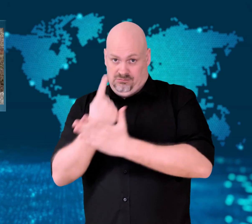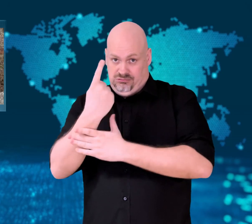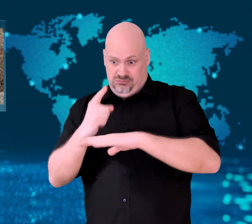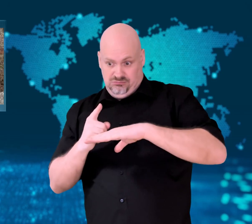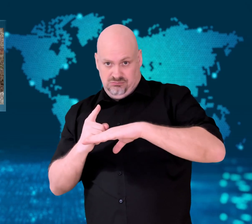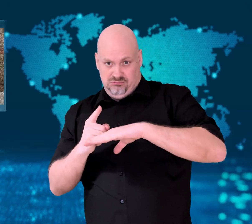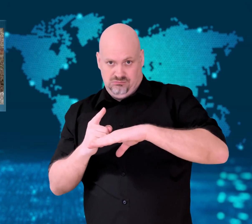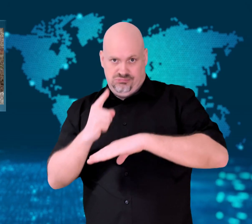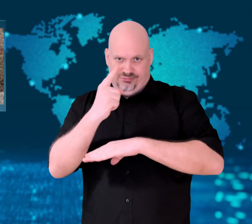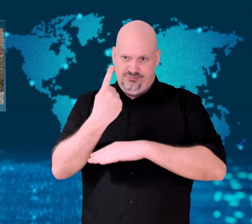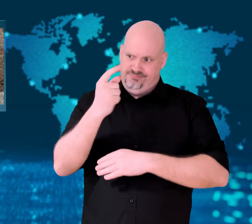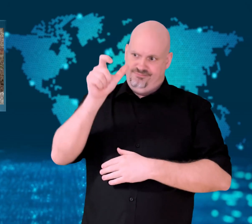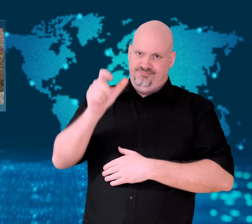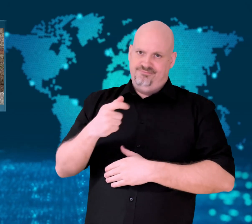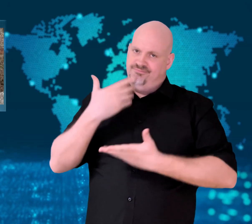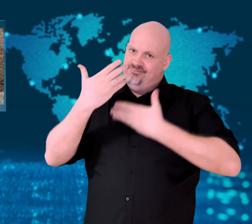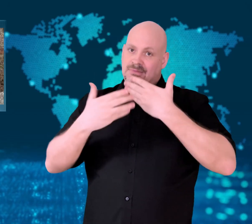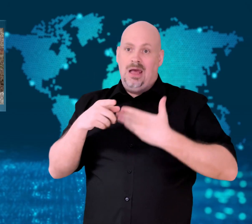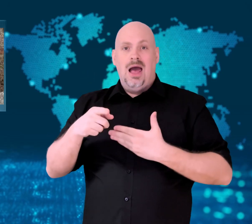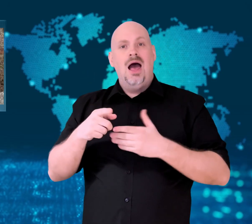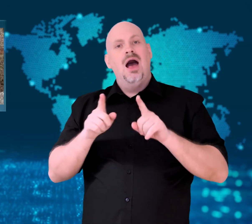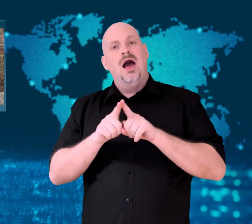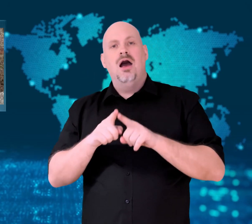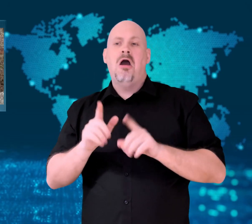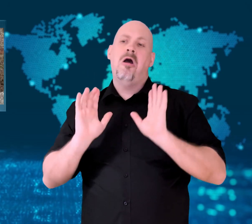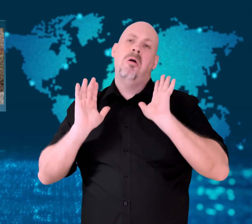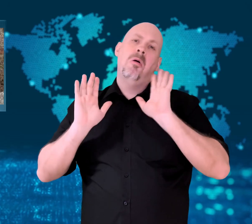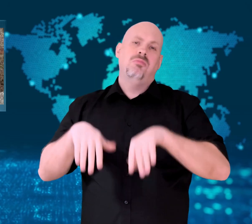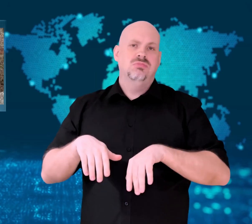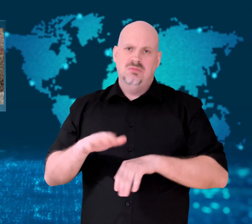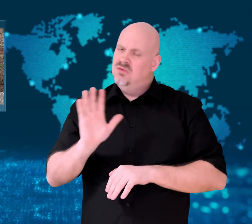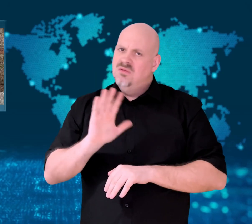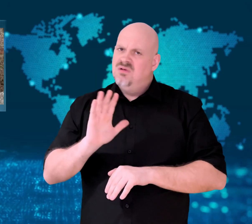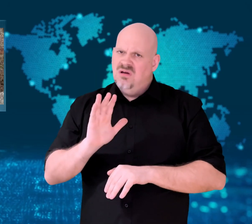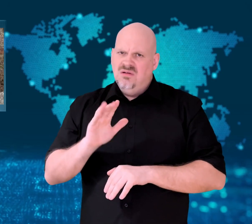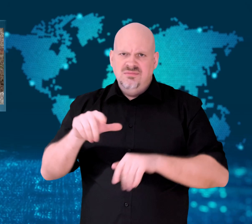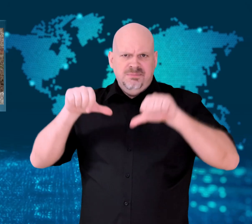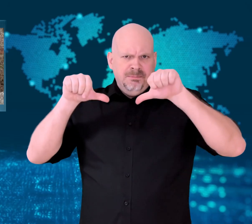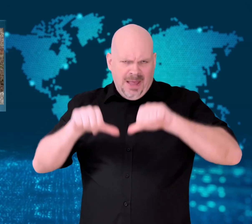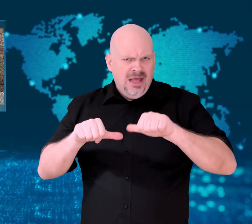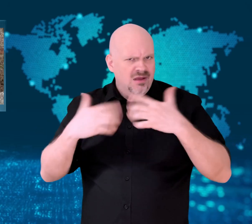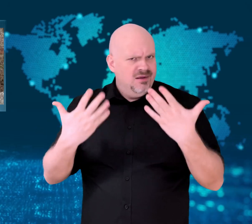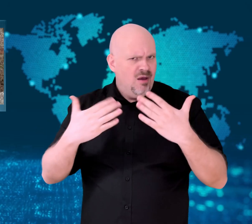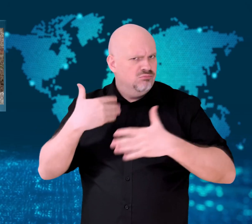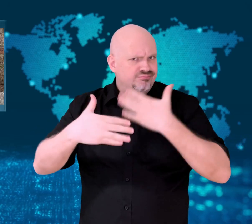The country’s spokesperson said the country took a serious view of